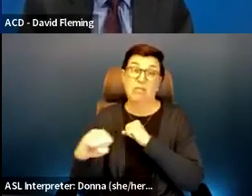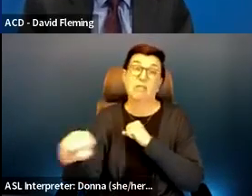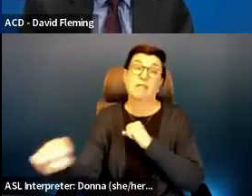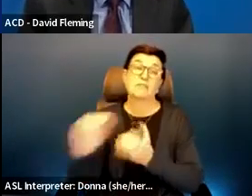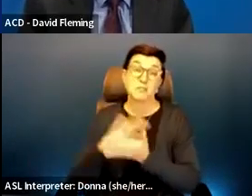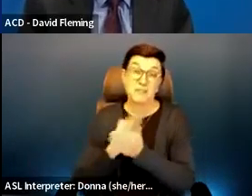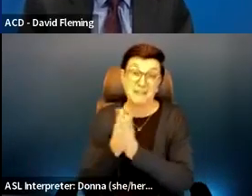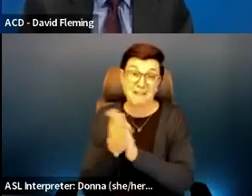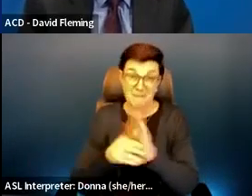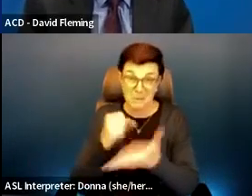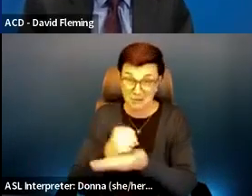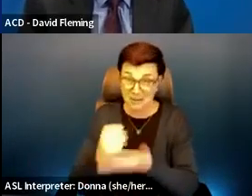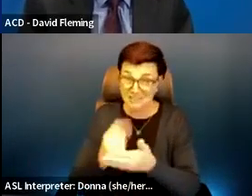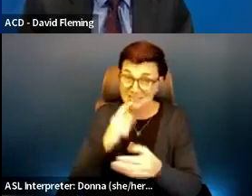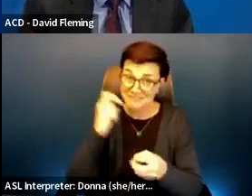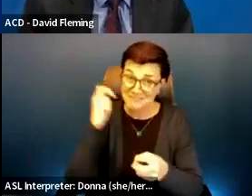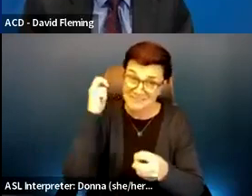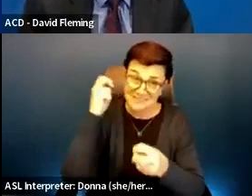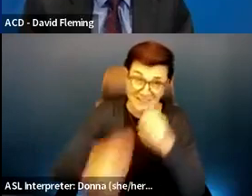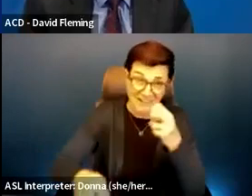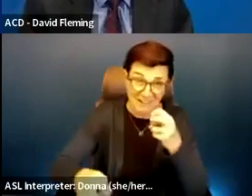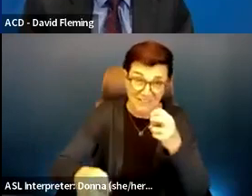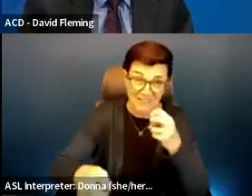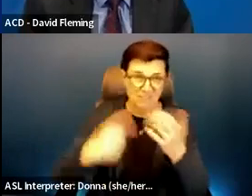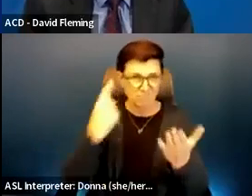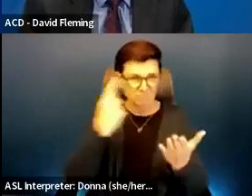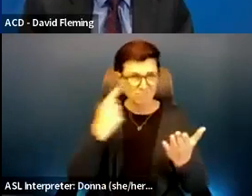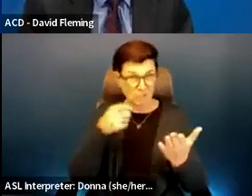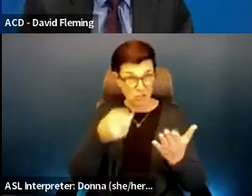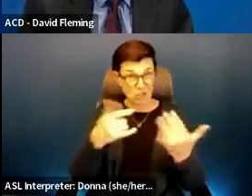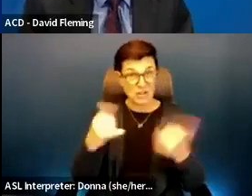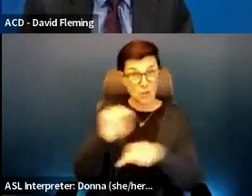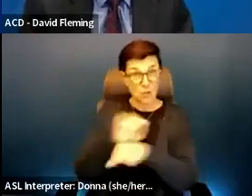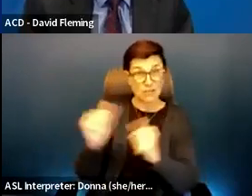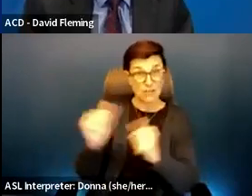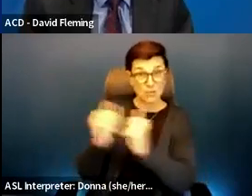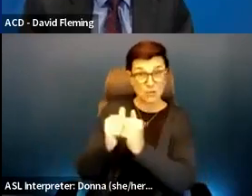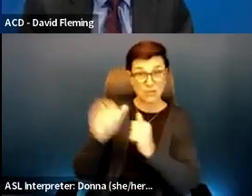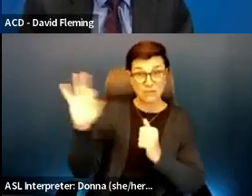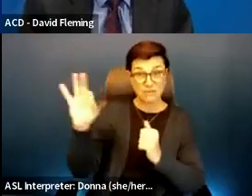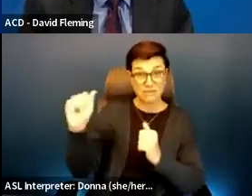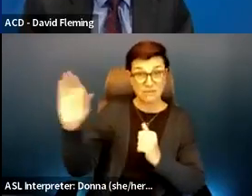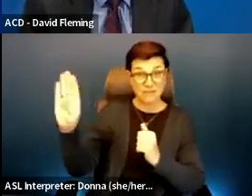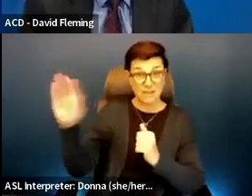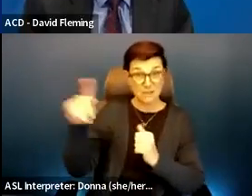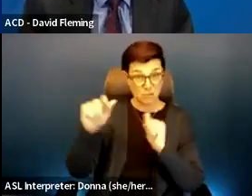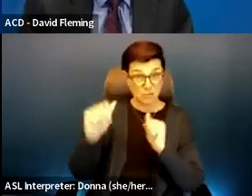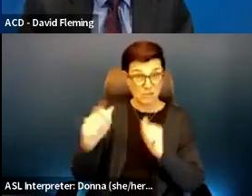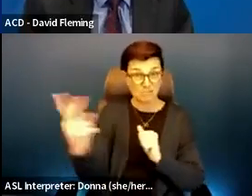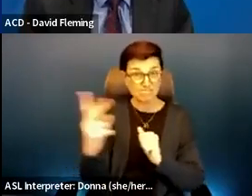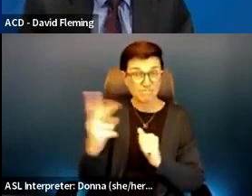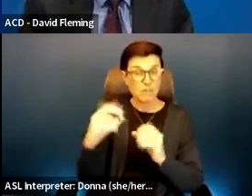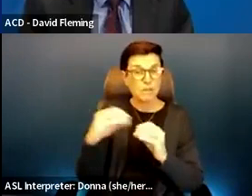And so I'm wondering if you all are working with FAB to actually see if there's ways to streamline the process, because I think in the midst of trying